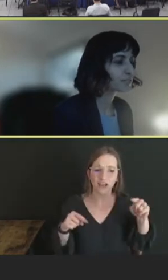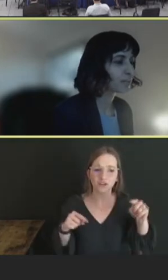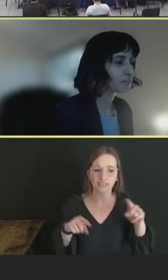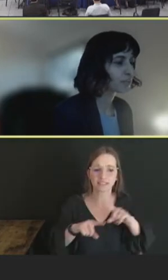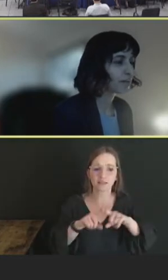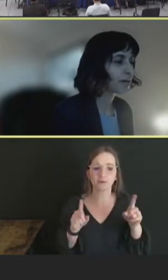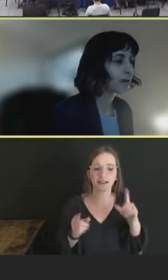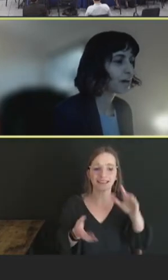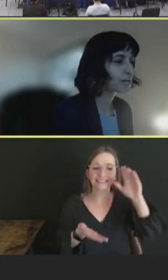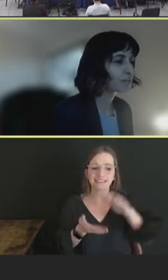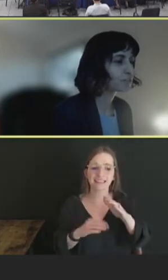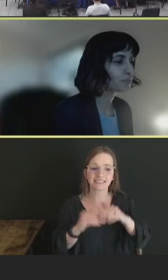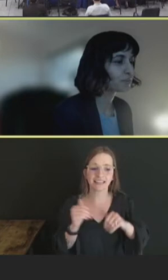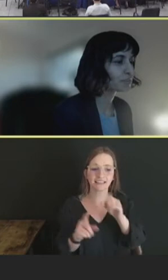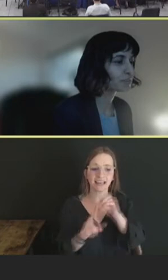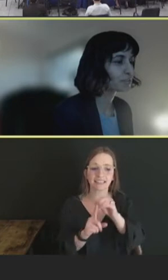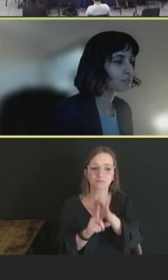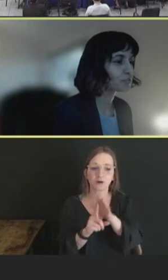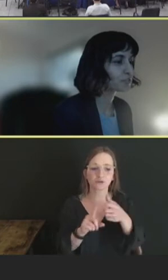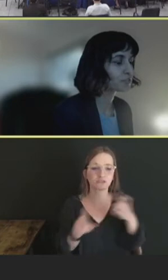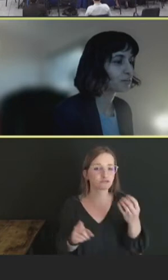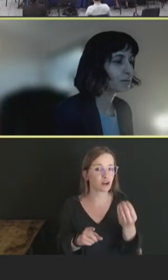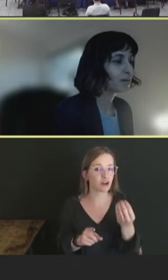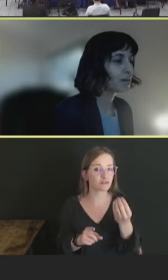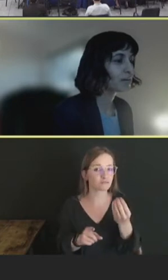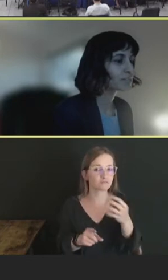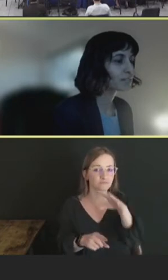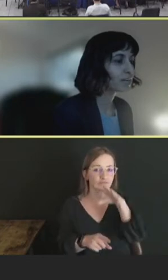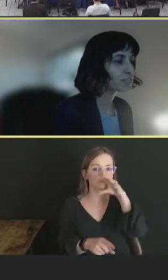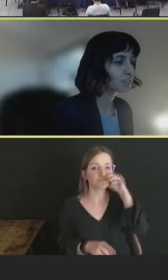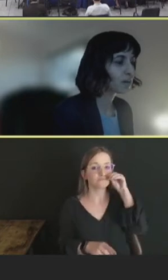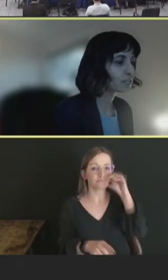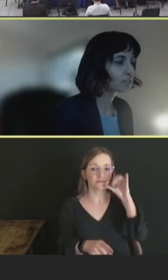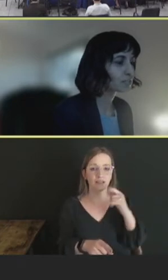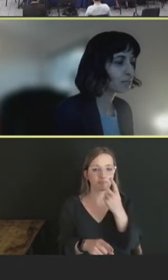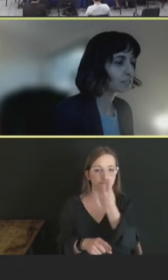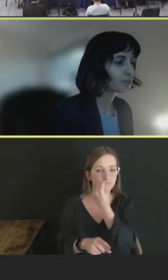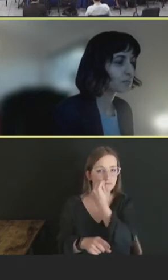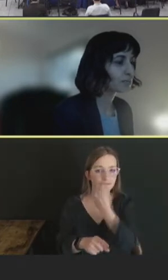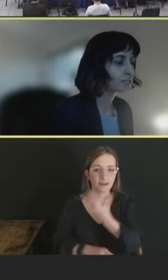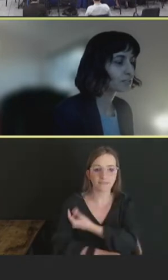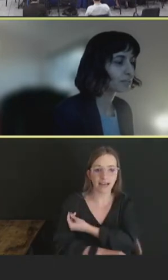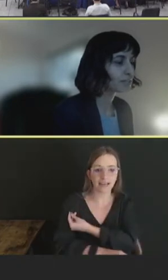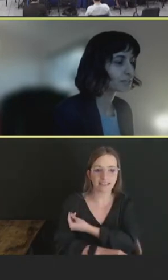encephalopathy high intravenous exposures, and it's alleged to cause developmental delays,